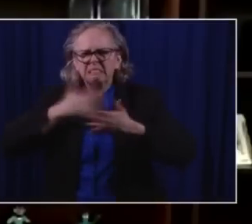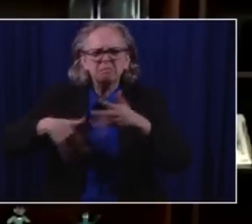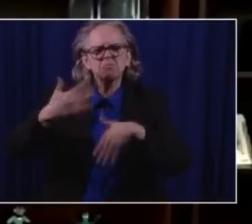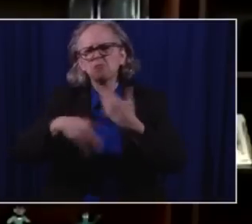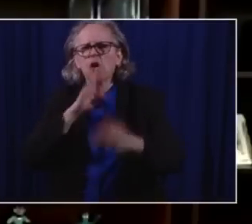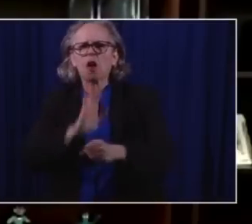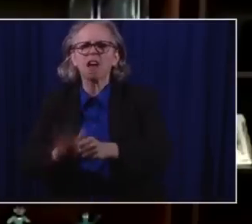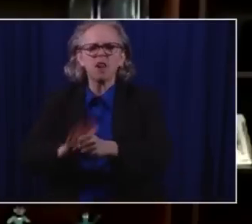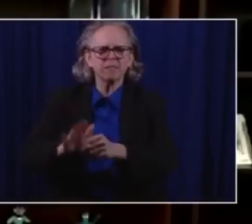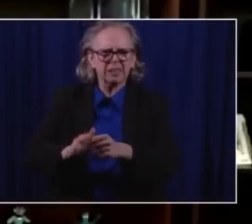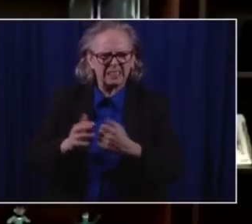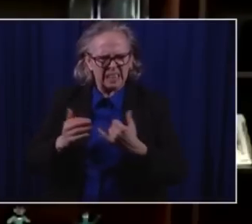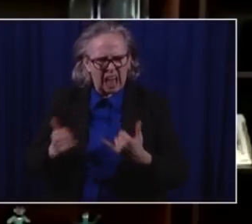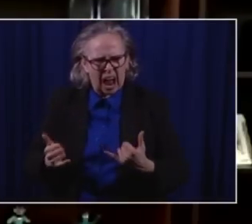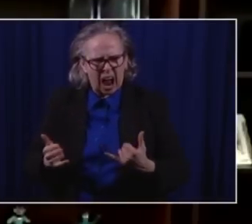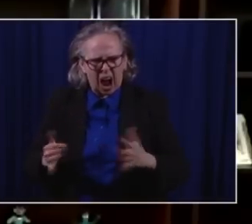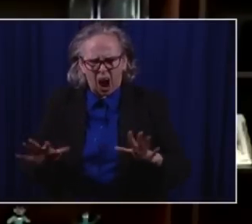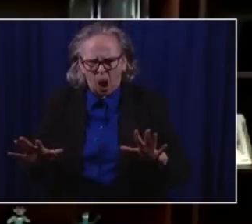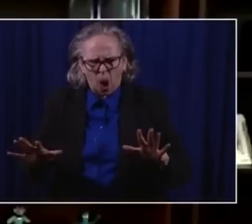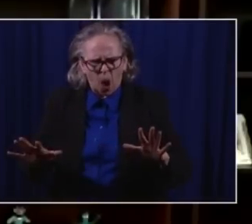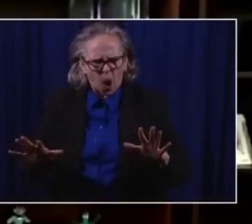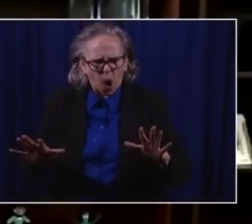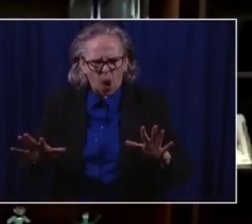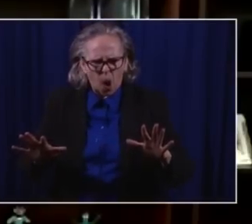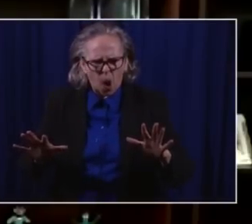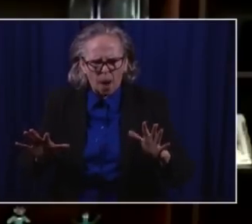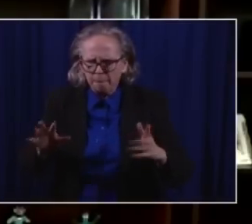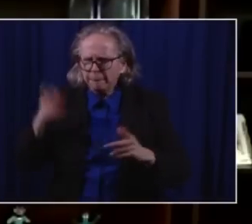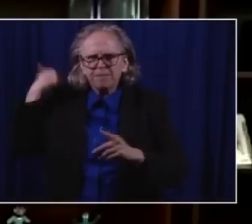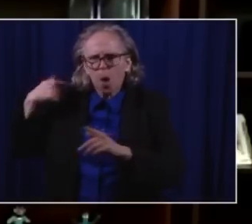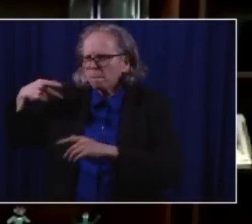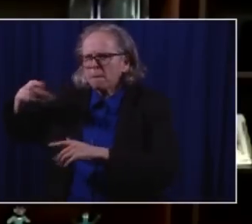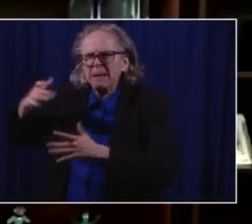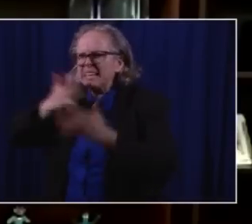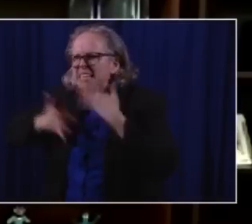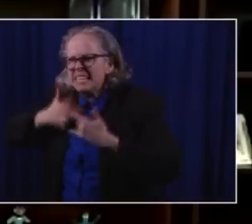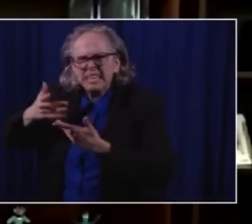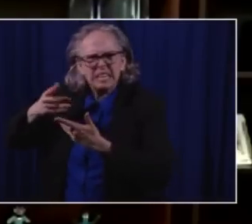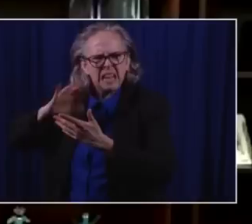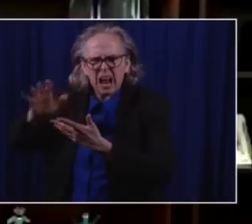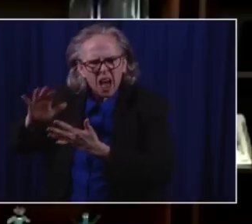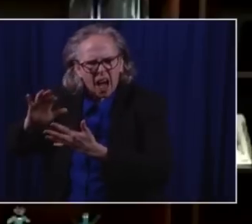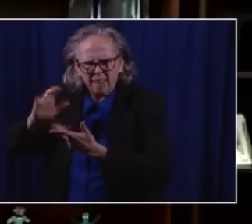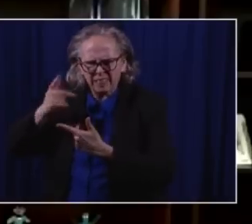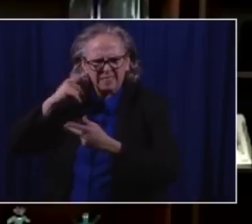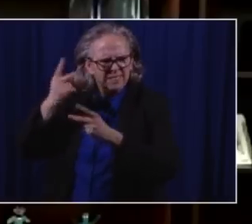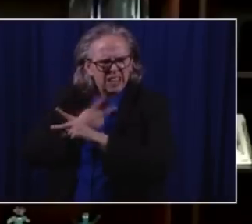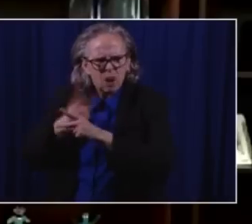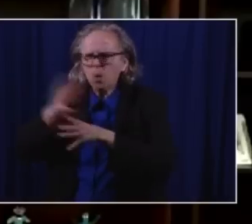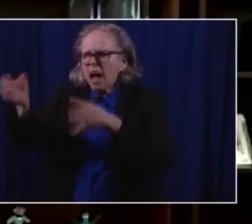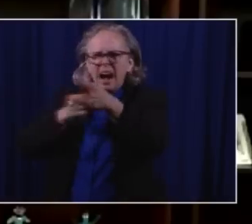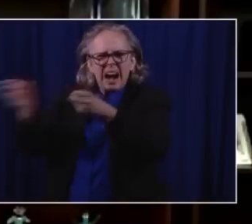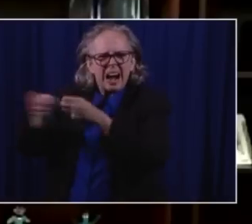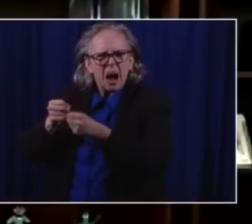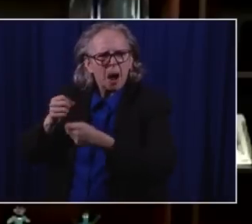lot of information we really were flying blind sort of without and at that point time all of us got caught off guard